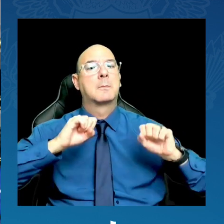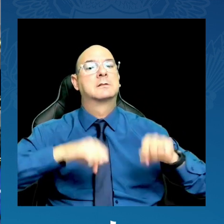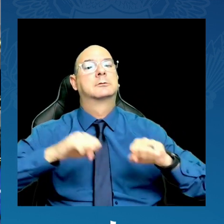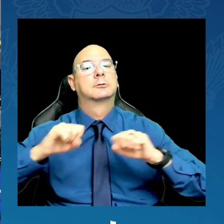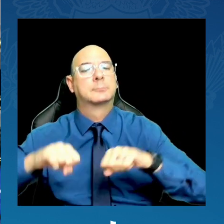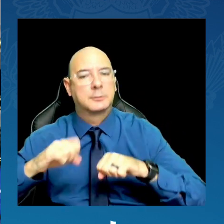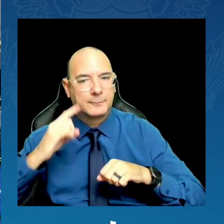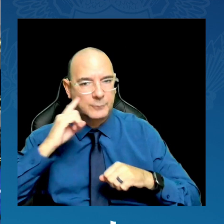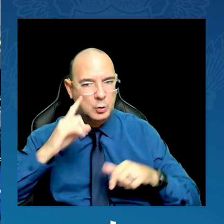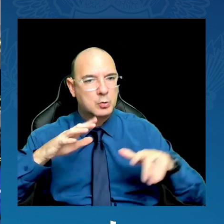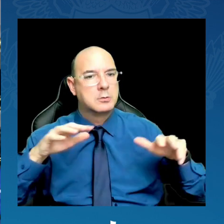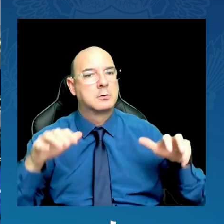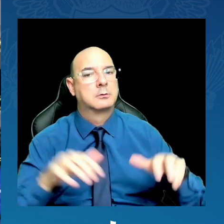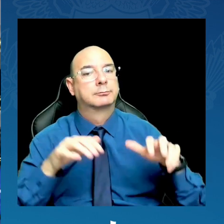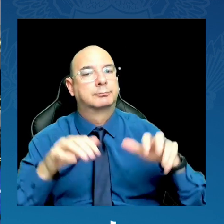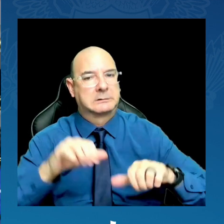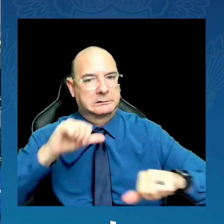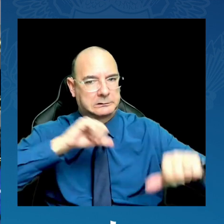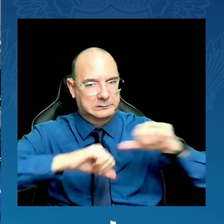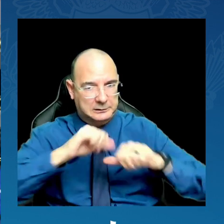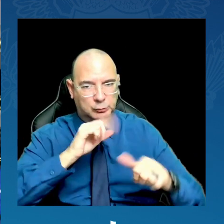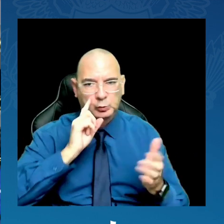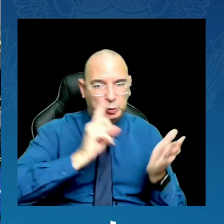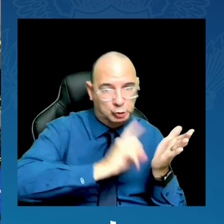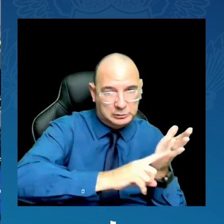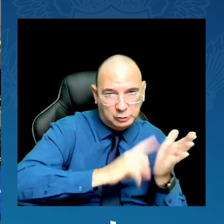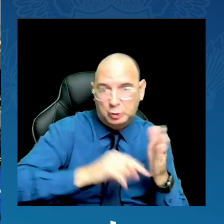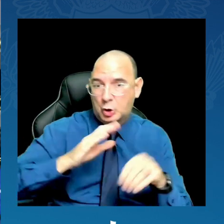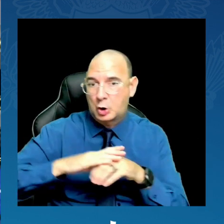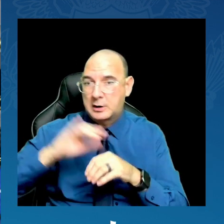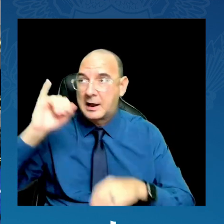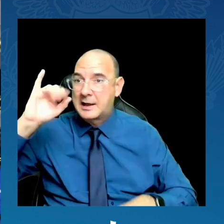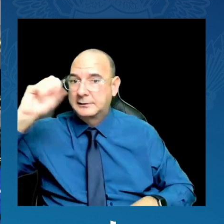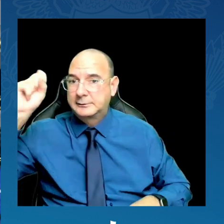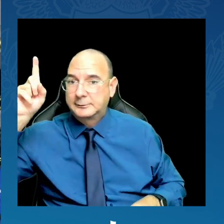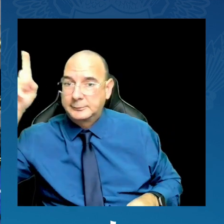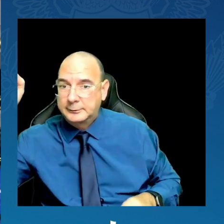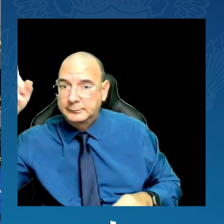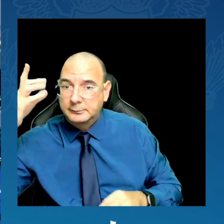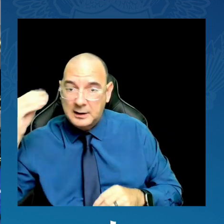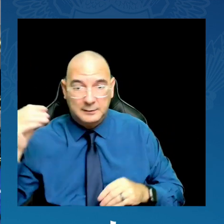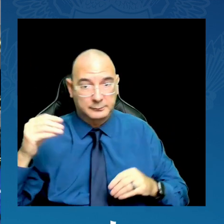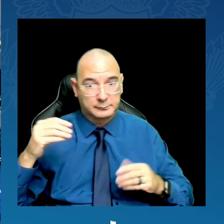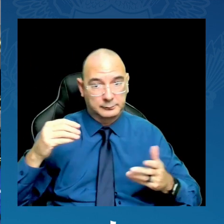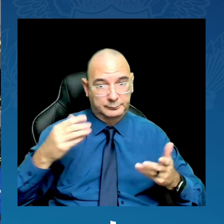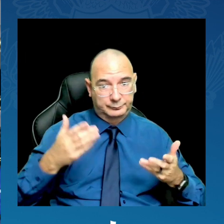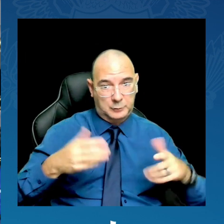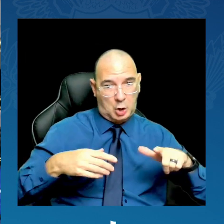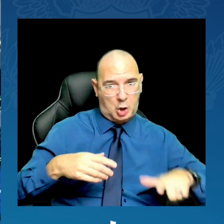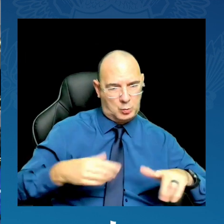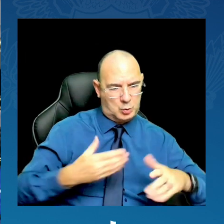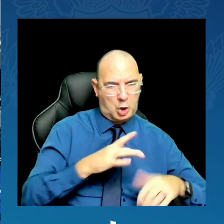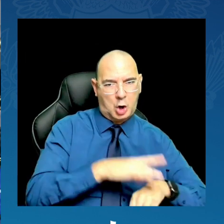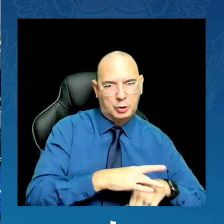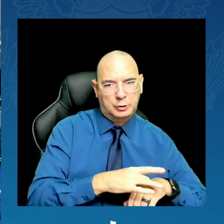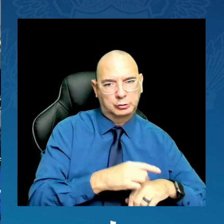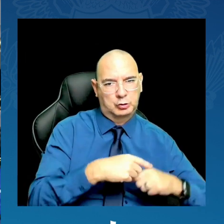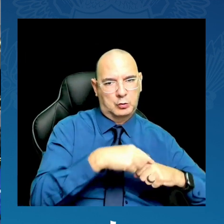aboard the ISS, the International Space Station, and in low-Earth orbit. The U.S. National Laboratory on the International Space Station